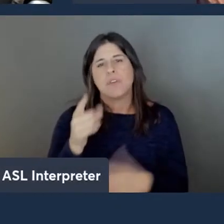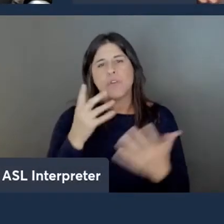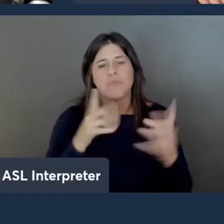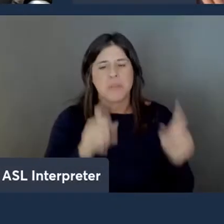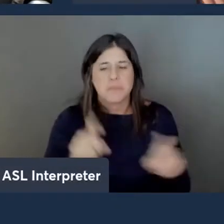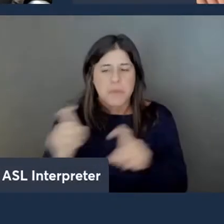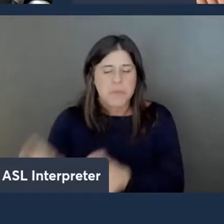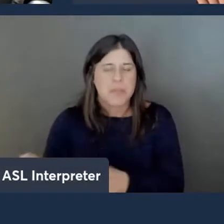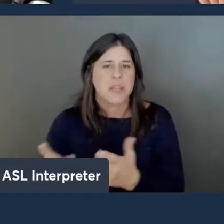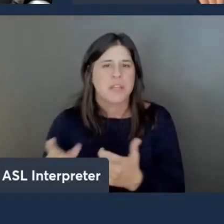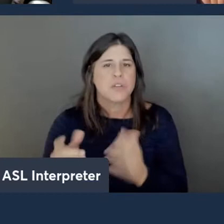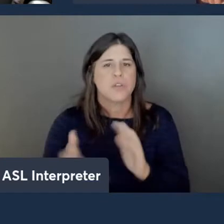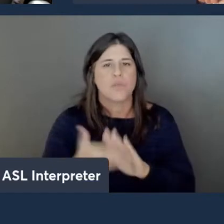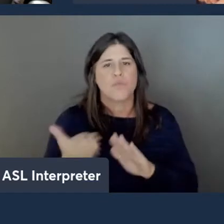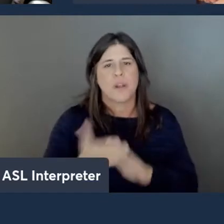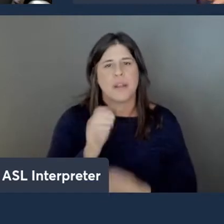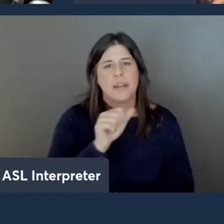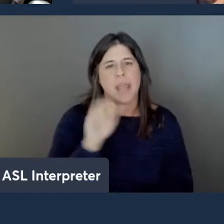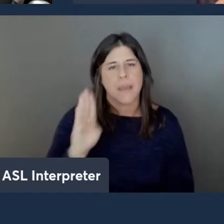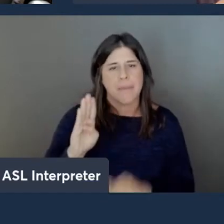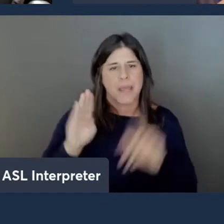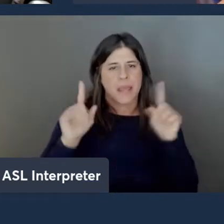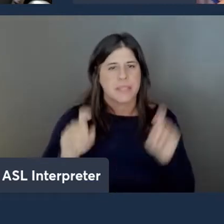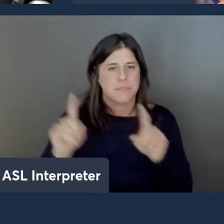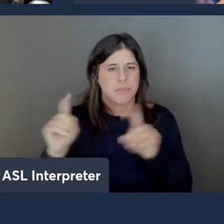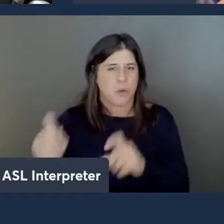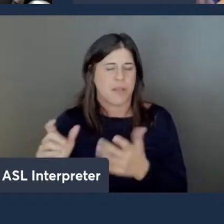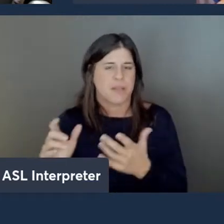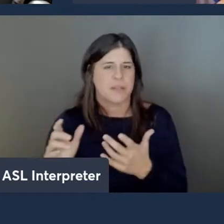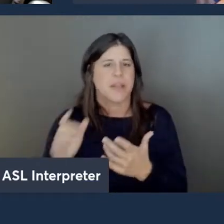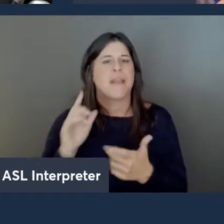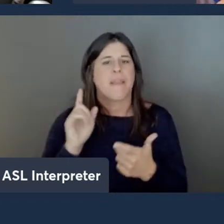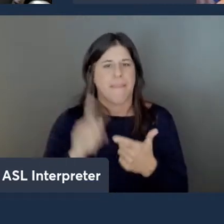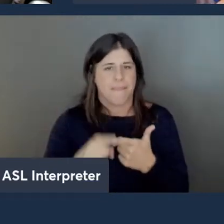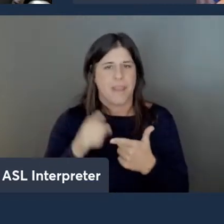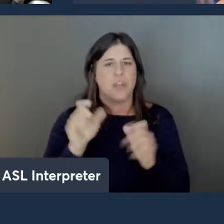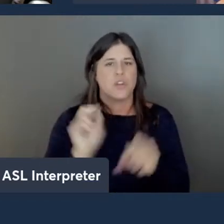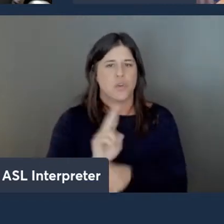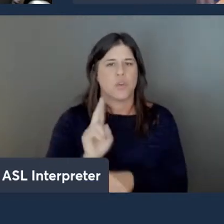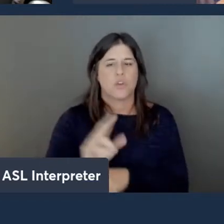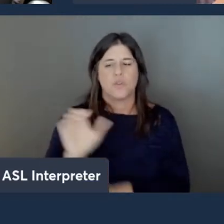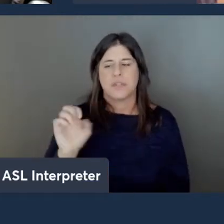running AB experiments, then that's where you can go to Evidently.